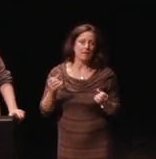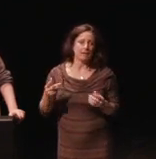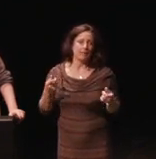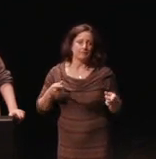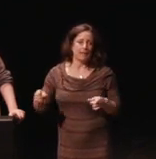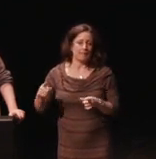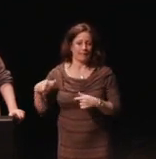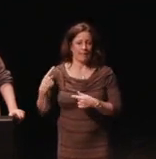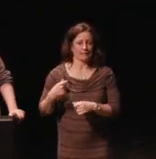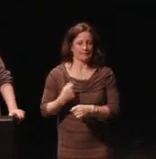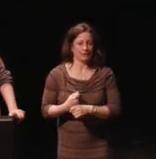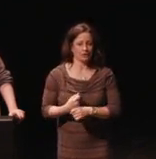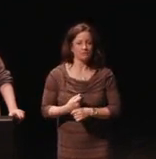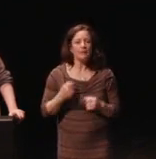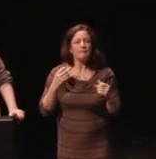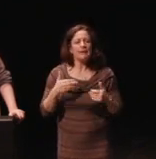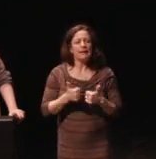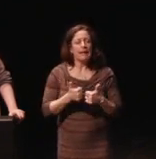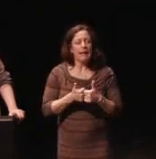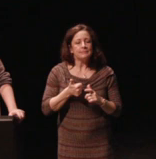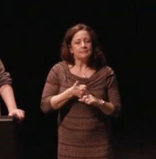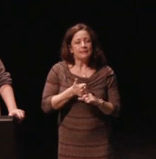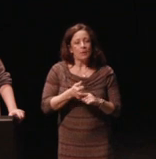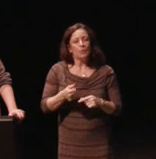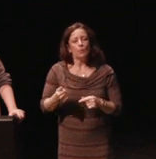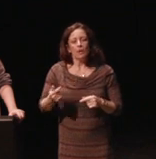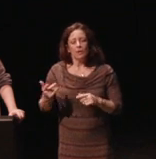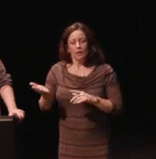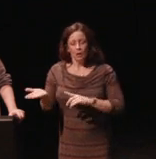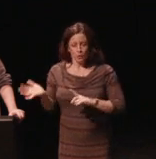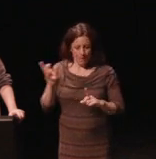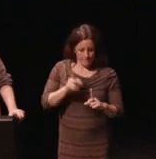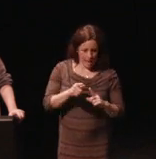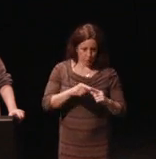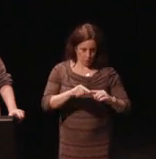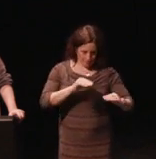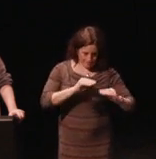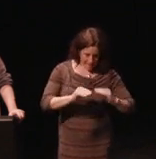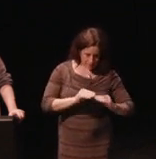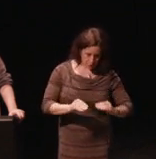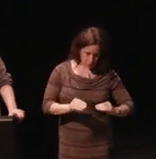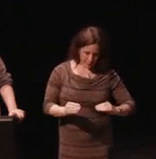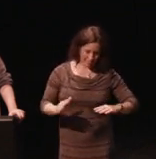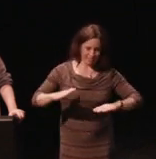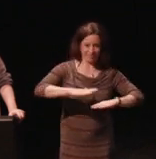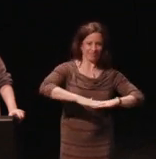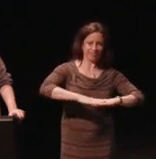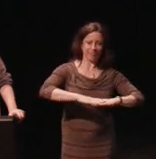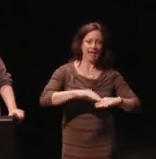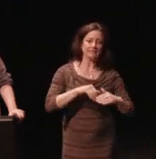There's been a lot of games which going back in and patching accessibility functionality into existing titles.